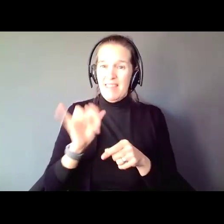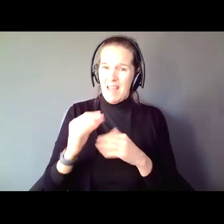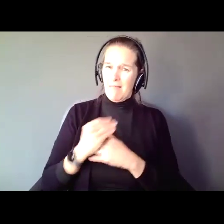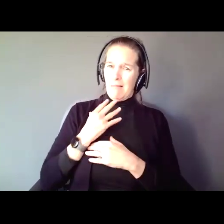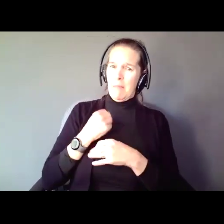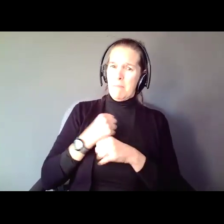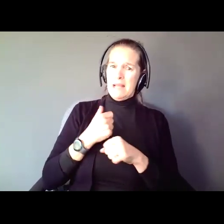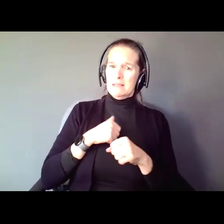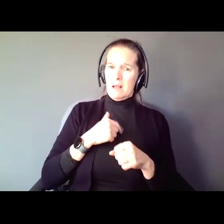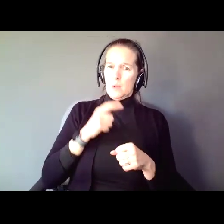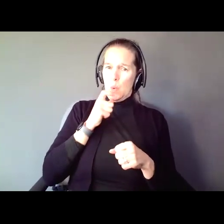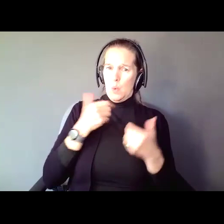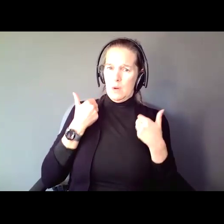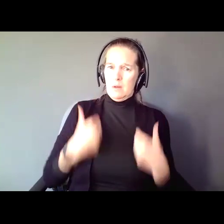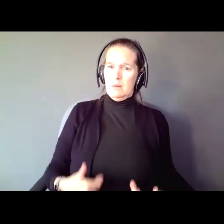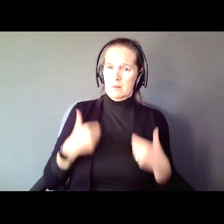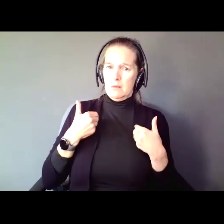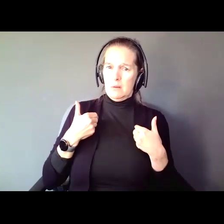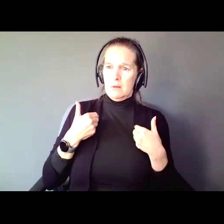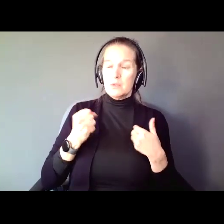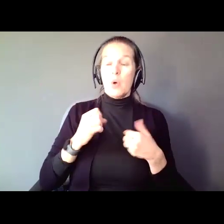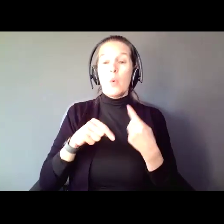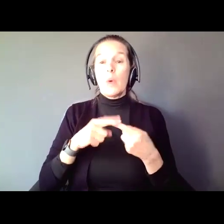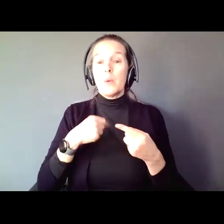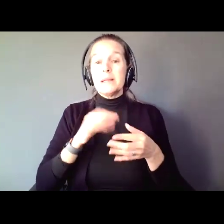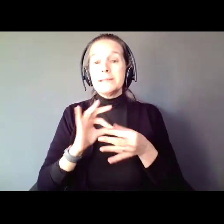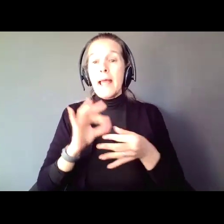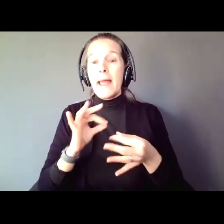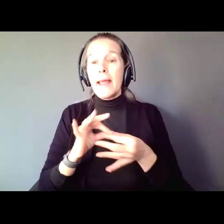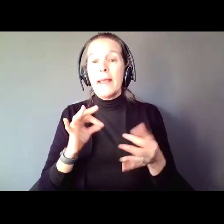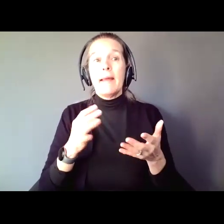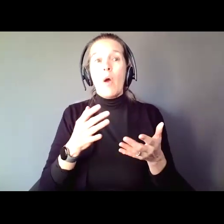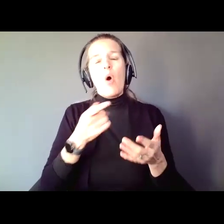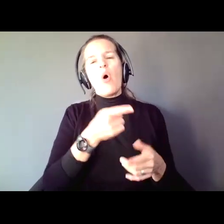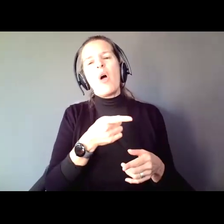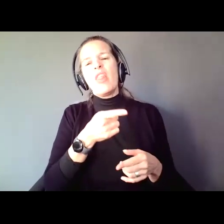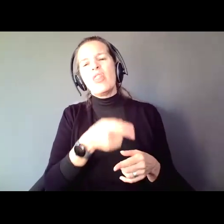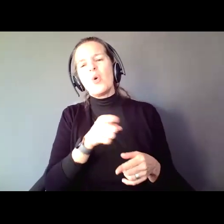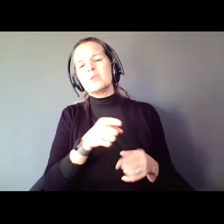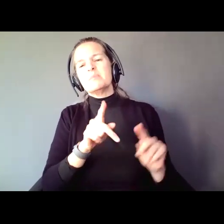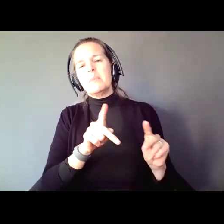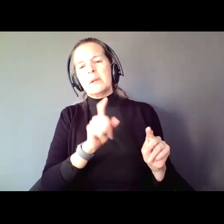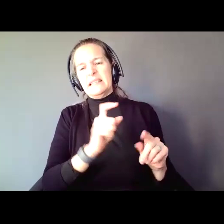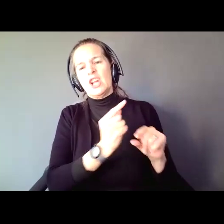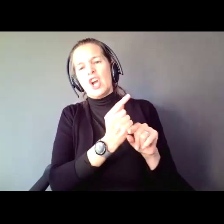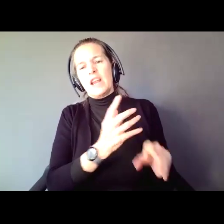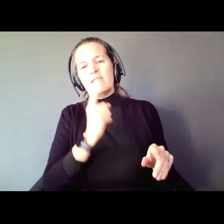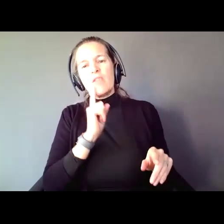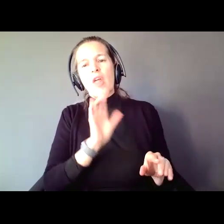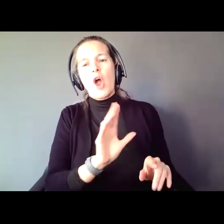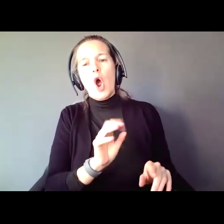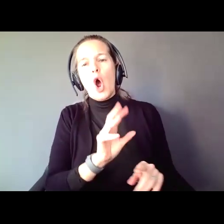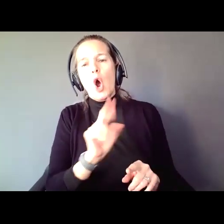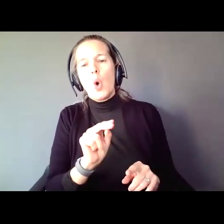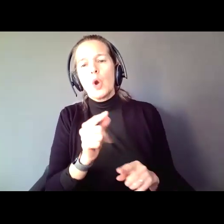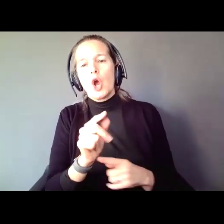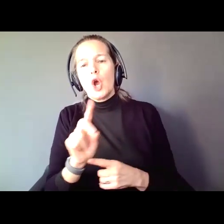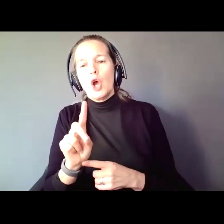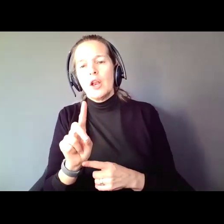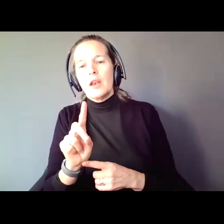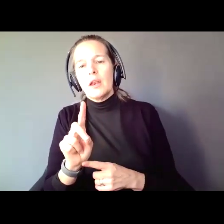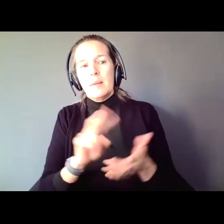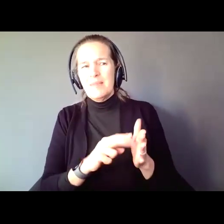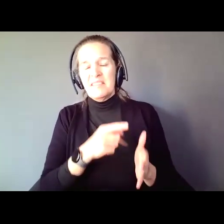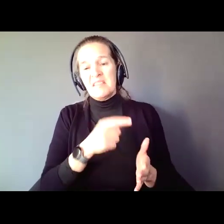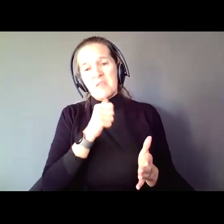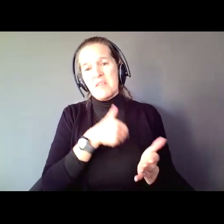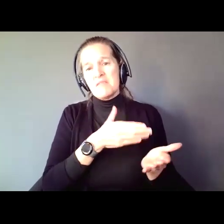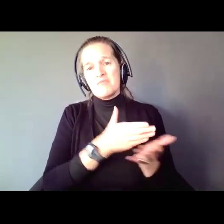So when we say, about people in our lives, they need a guardian for their own good, aren't we saying they dont have the same right to grow that we do? Cuz let me tell you, your